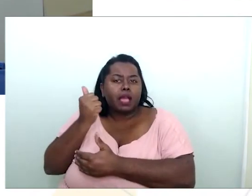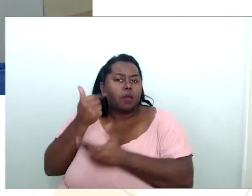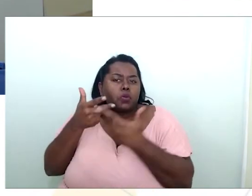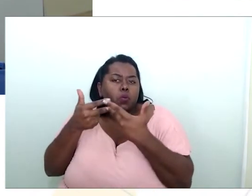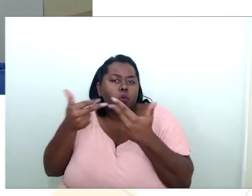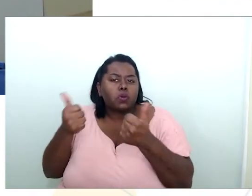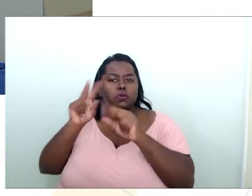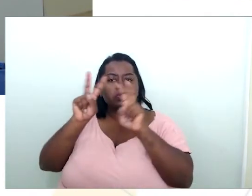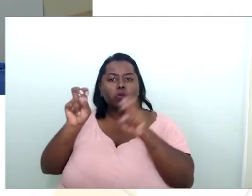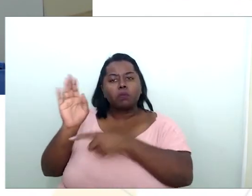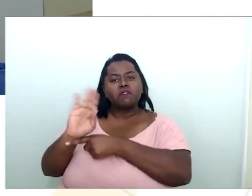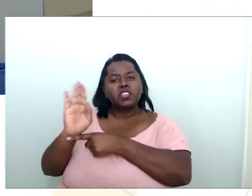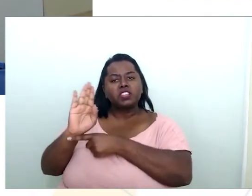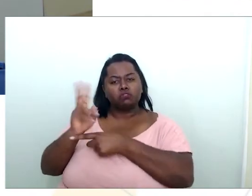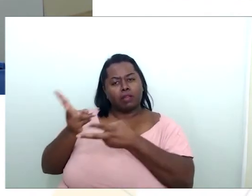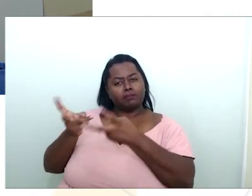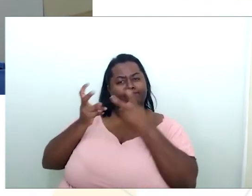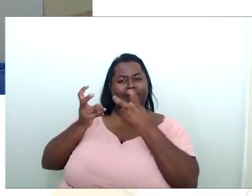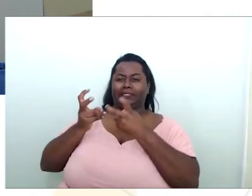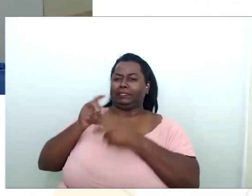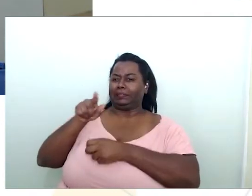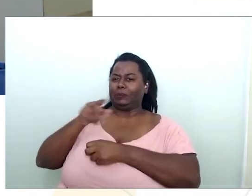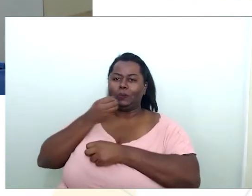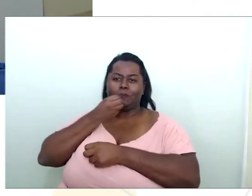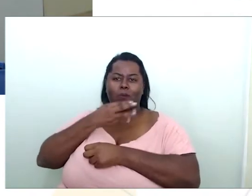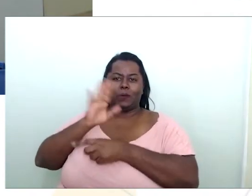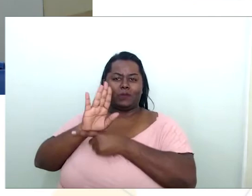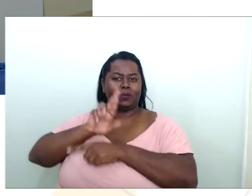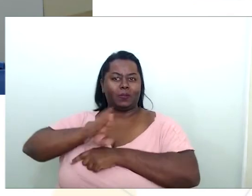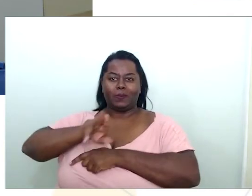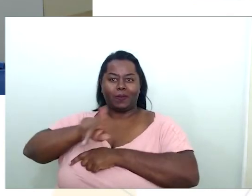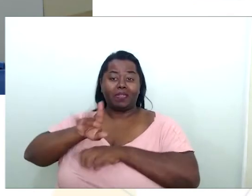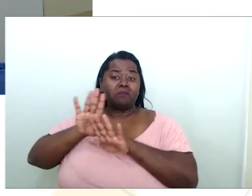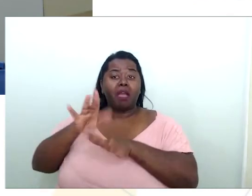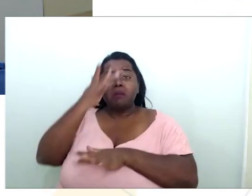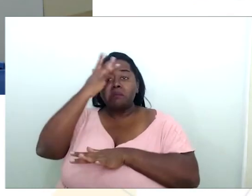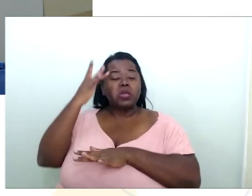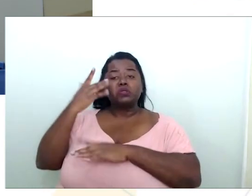video is said that's not a good video and you you record it you put it online